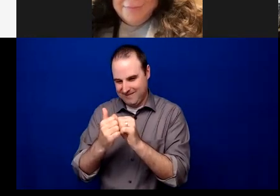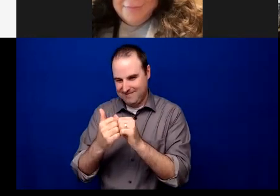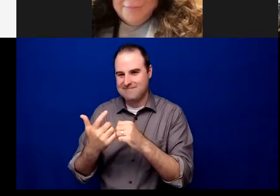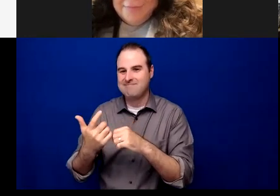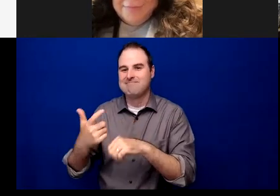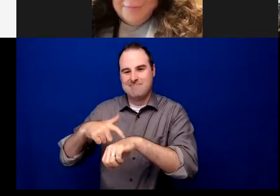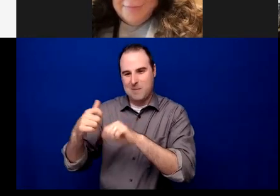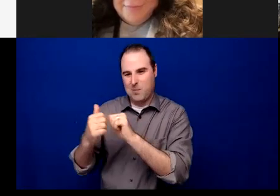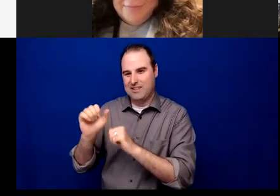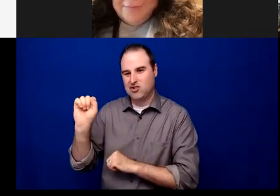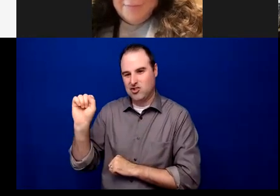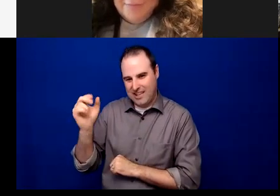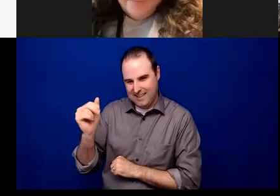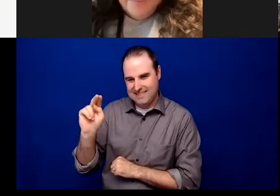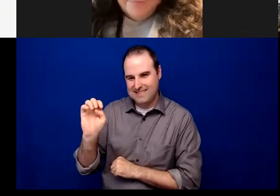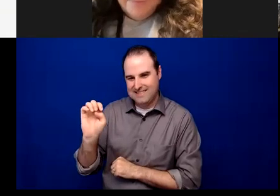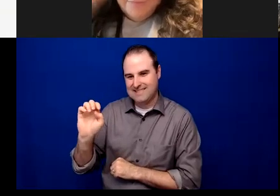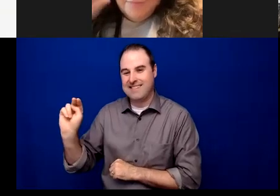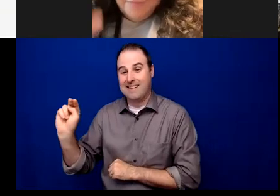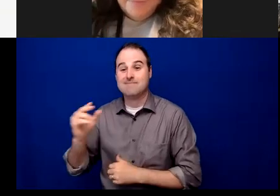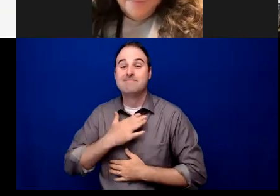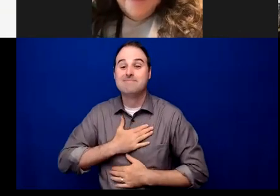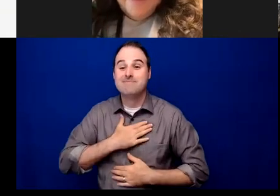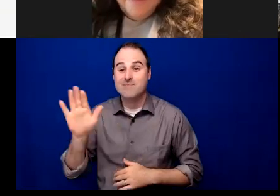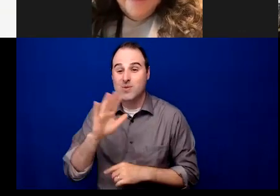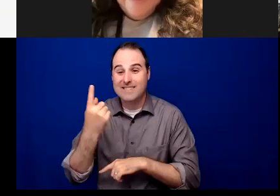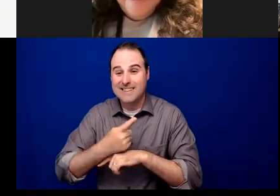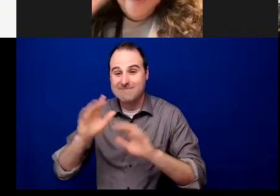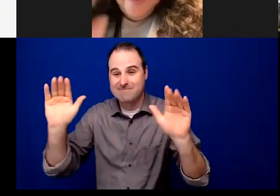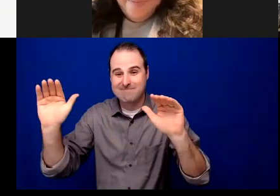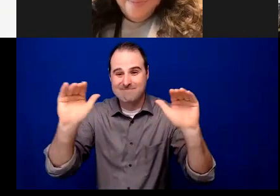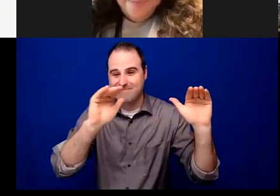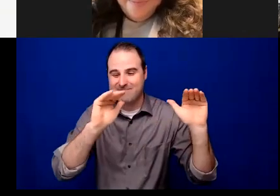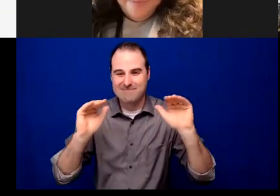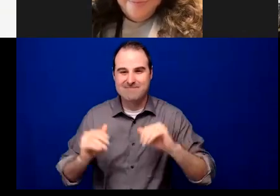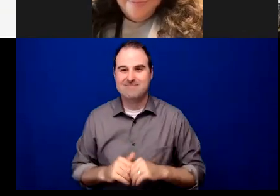So thank you all. Have a great rest of your day. Thank you.